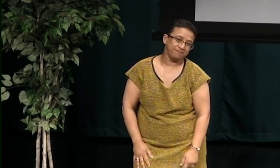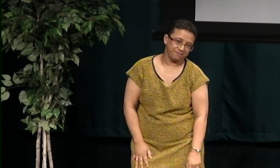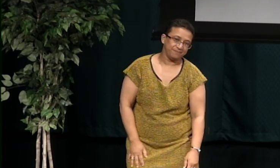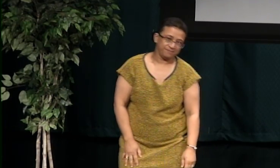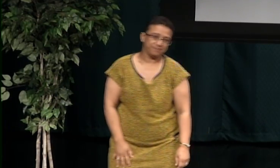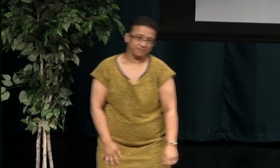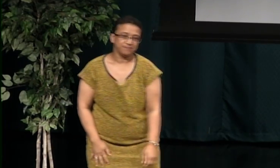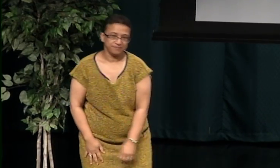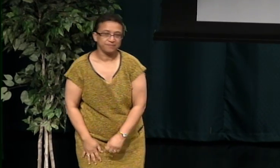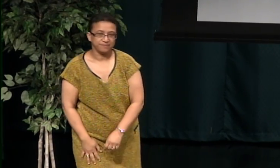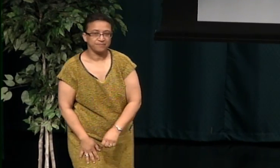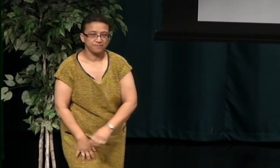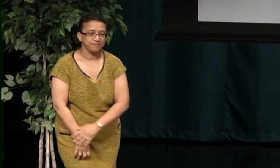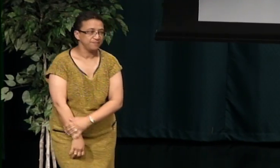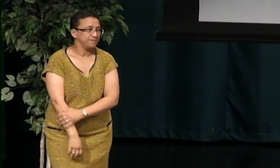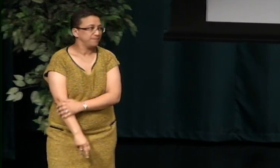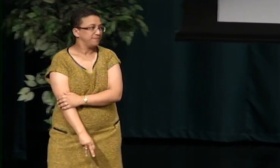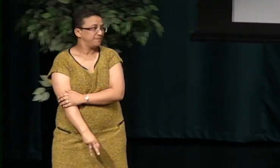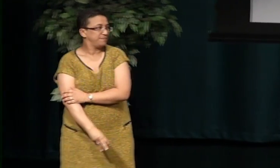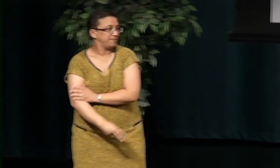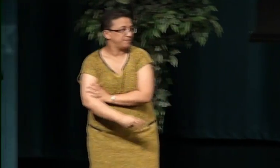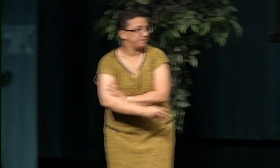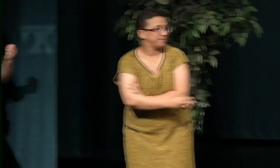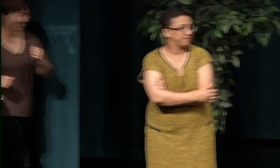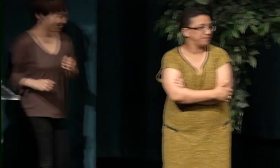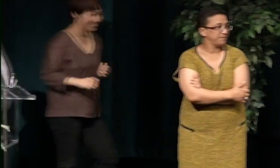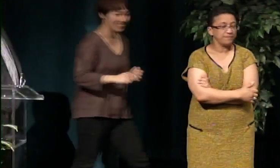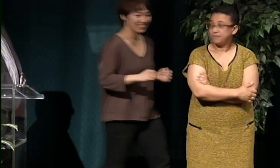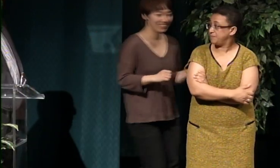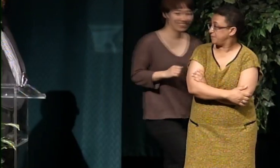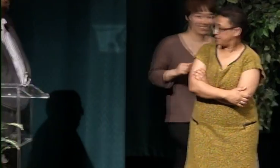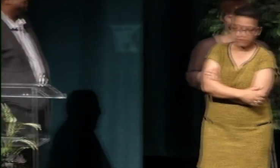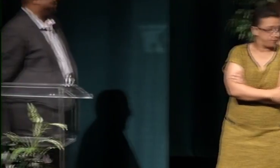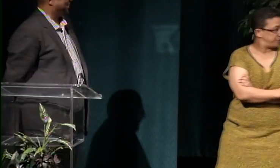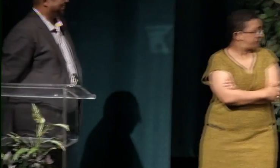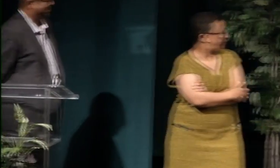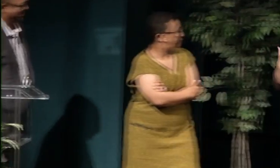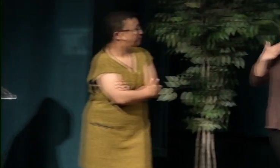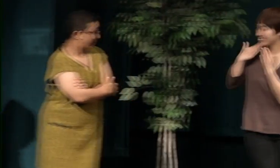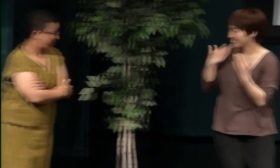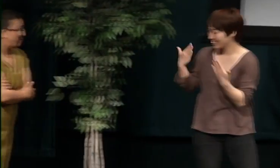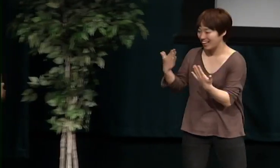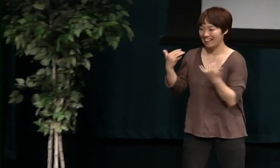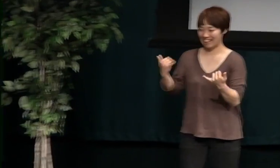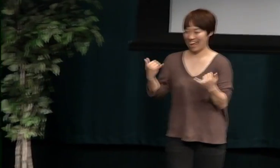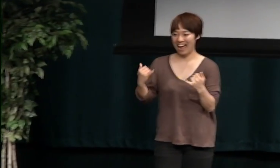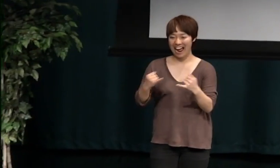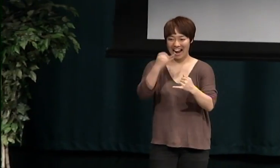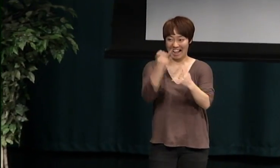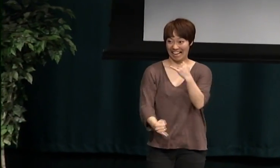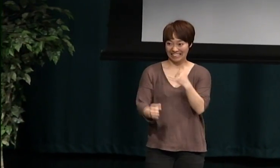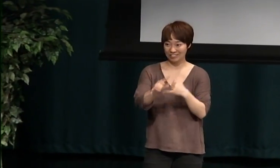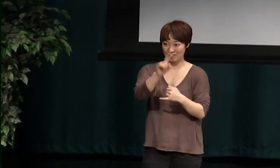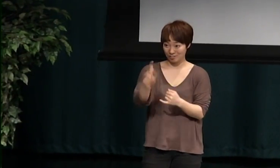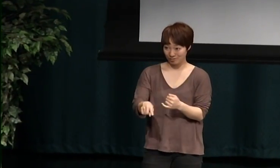And that process has to take place. Thank you.